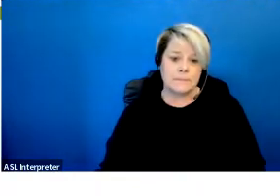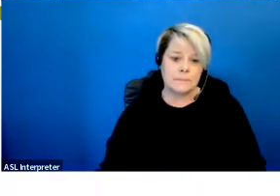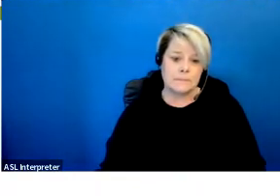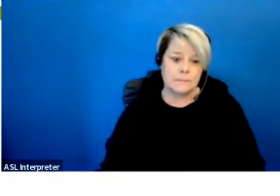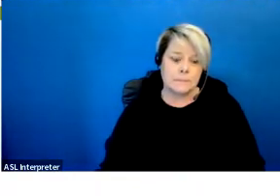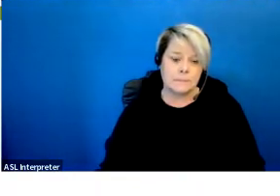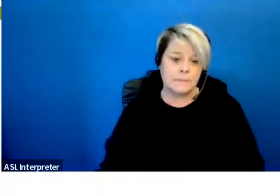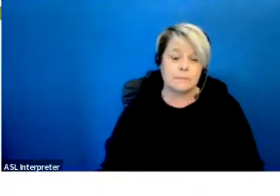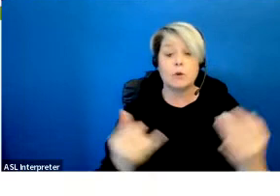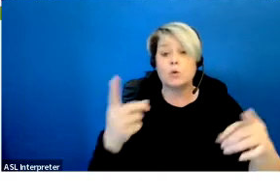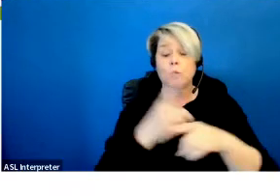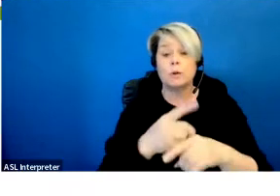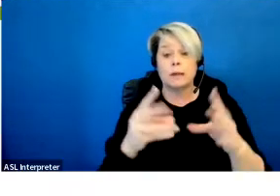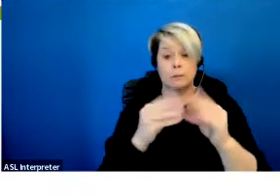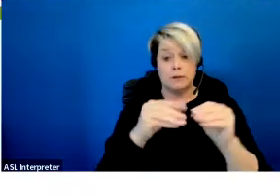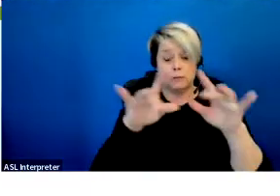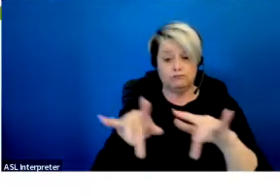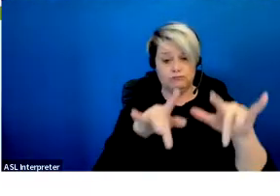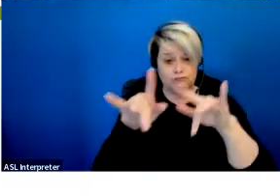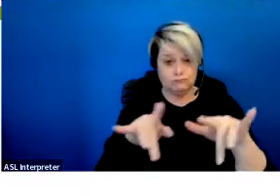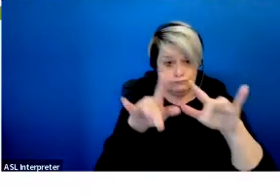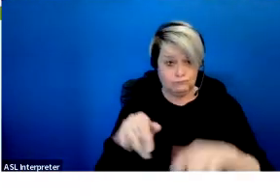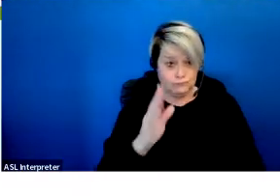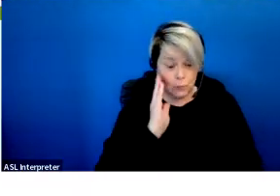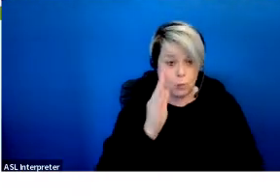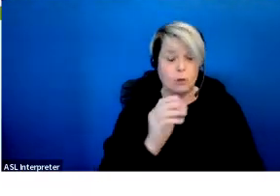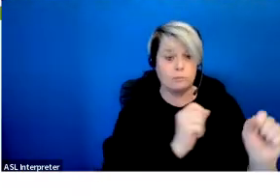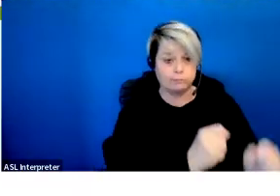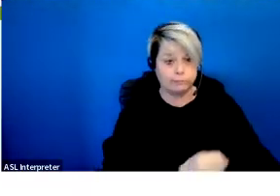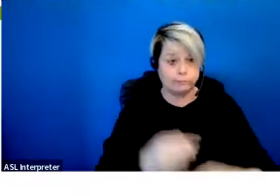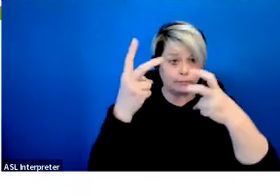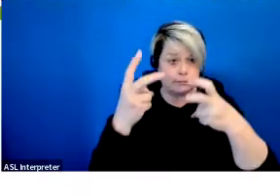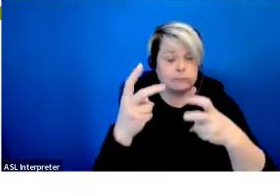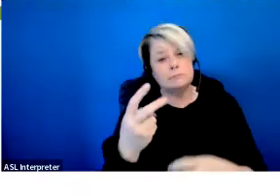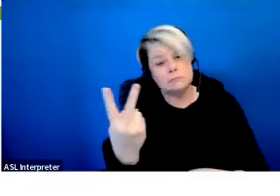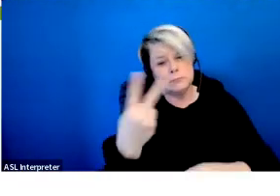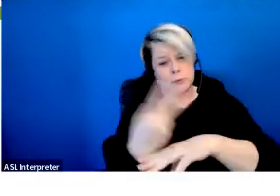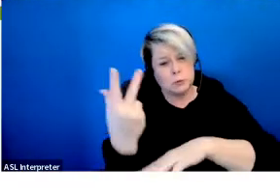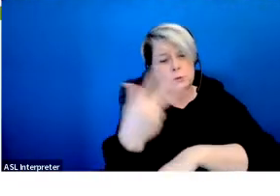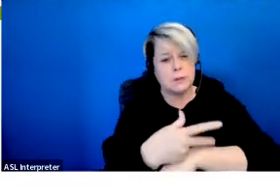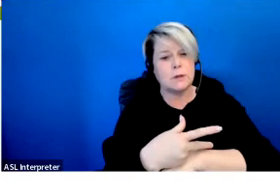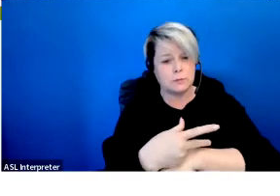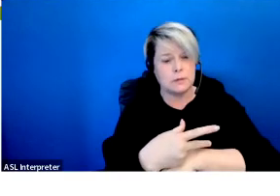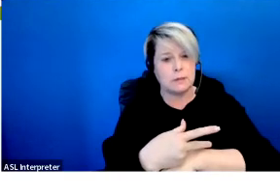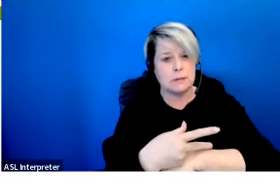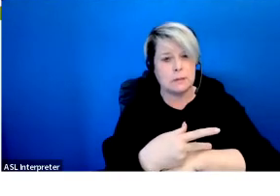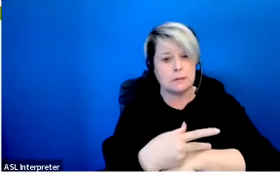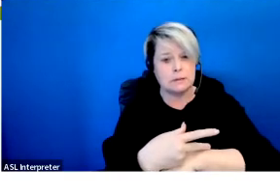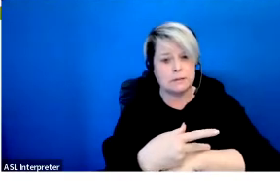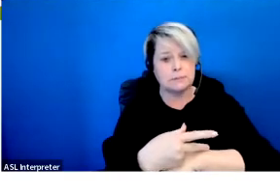anytime there. So we are recording today's webinar. It will be